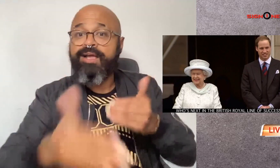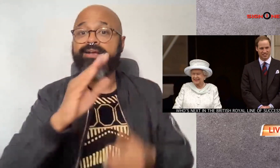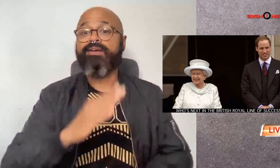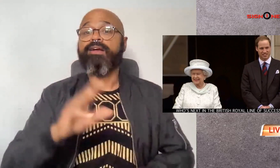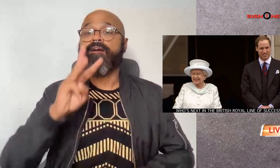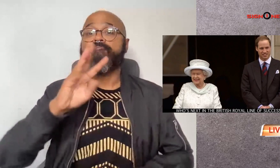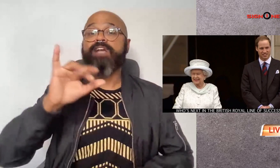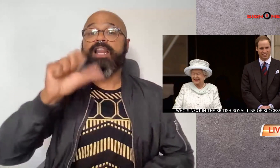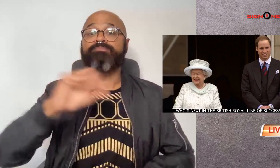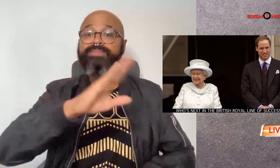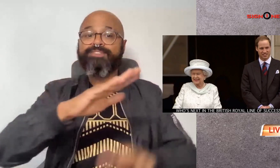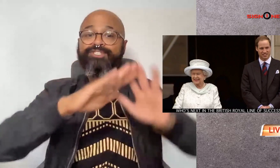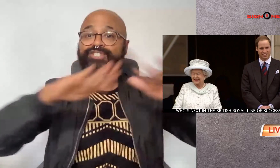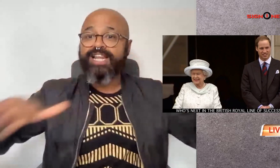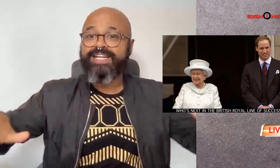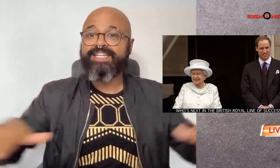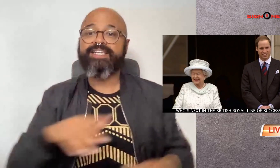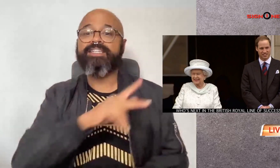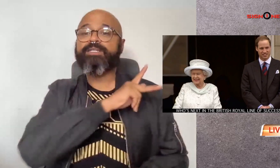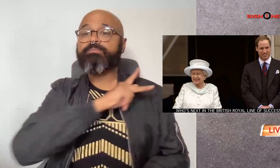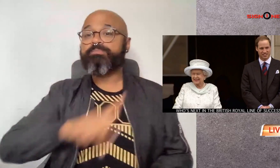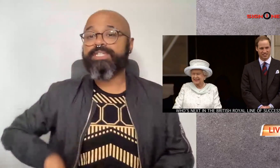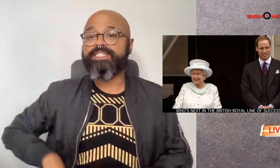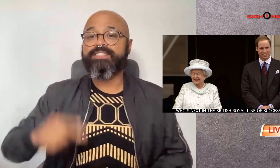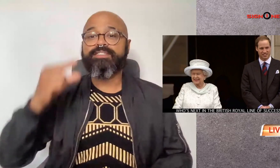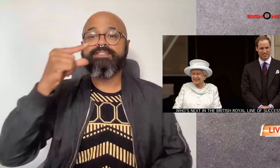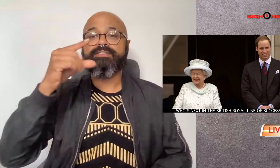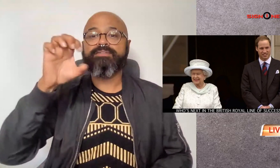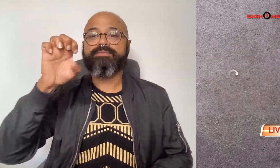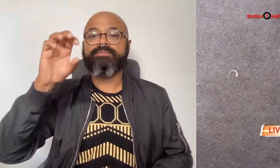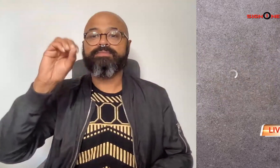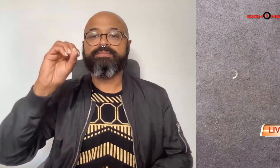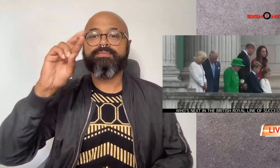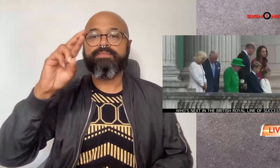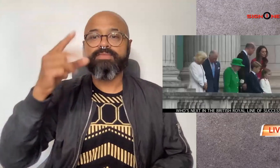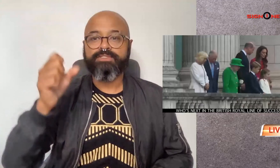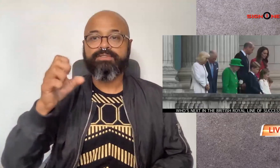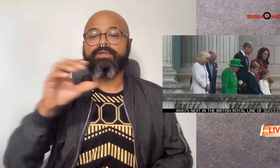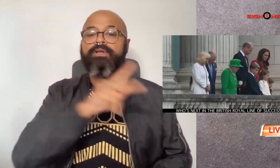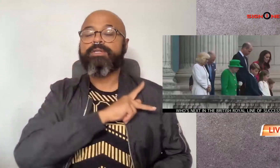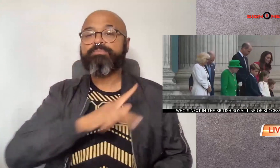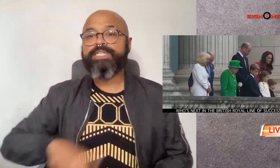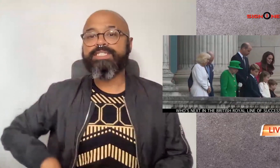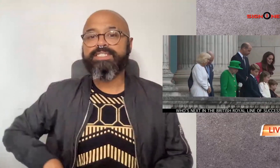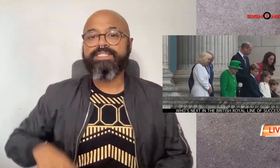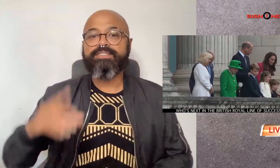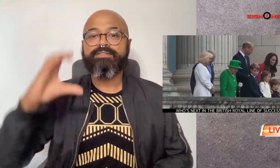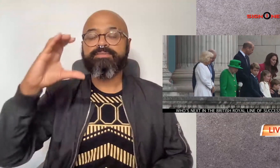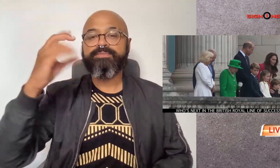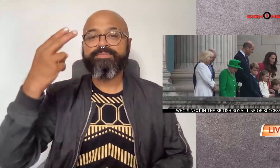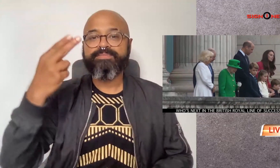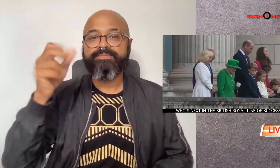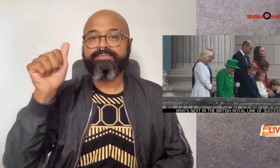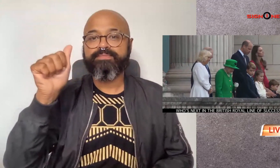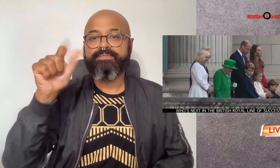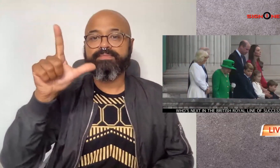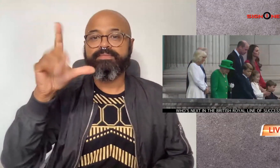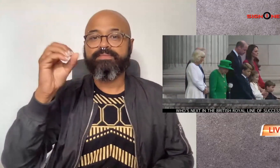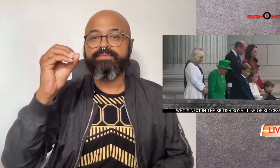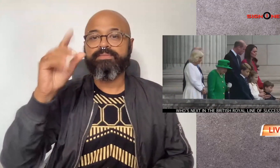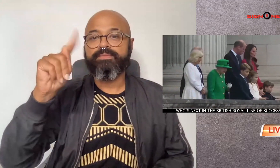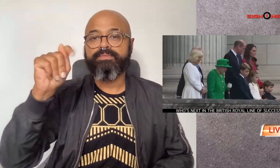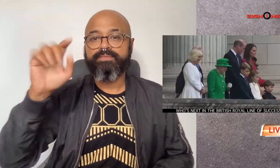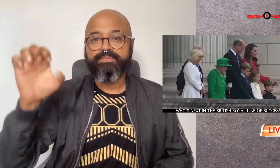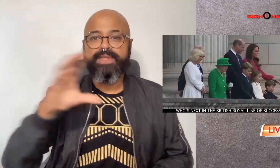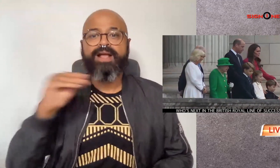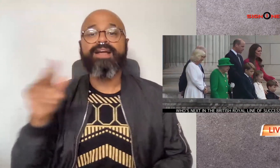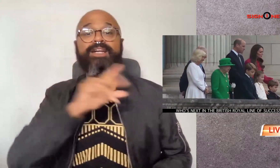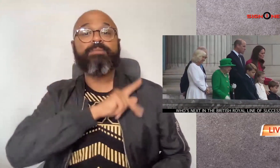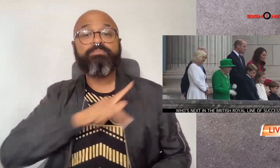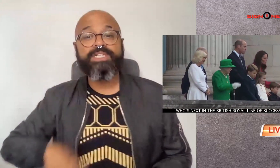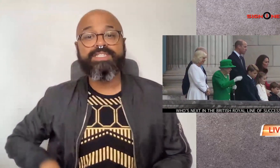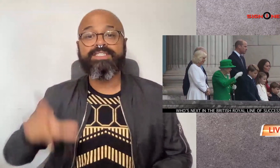followed by William's children Prince George Princess Charlotte and Prince Louis